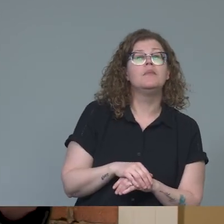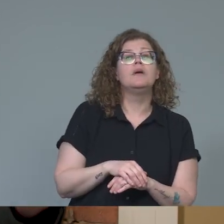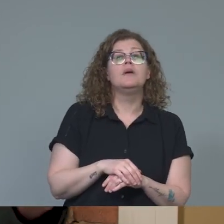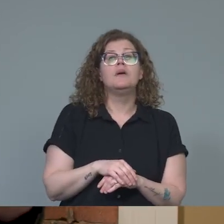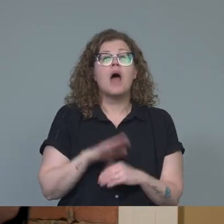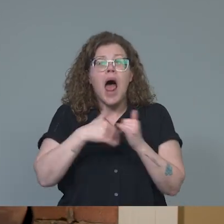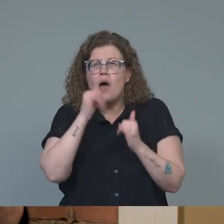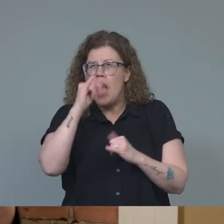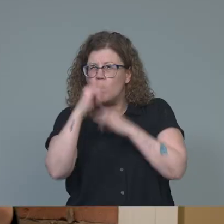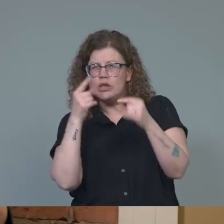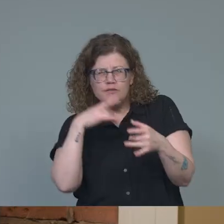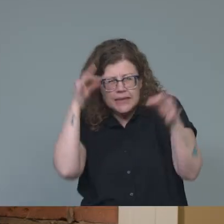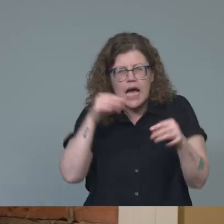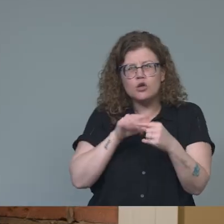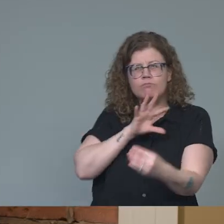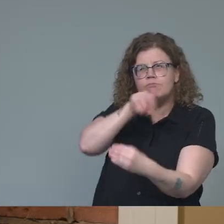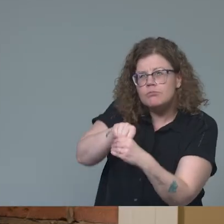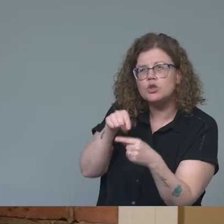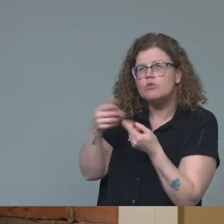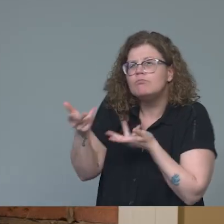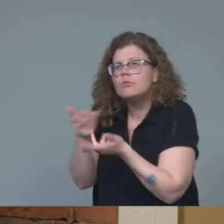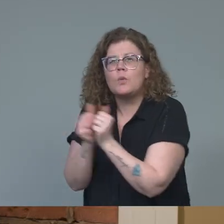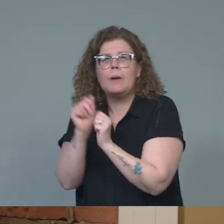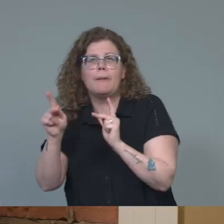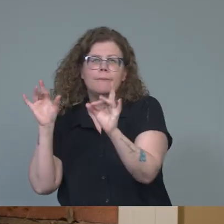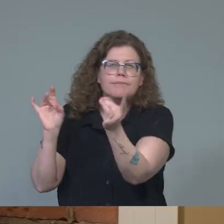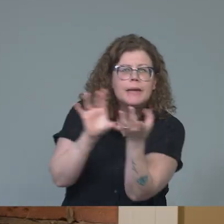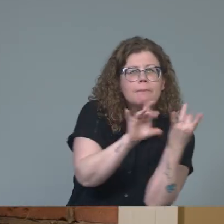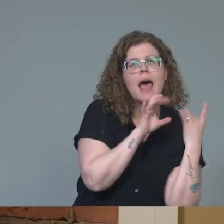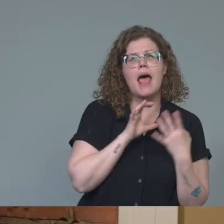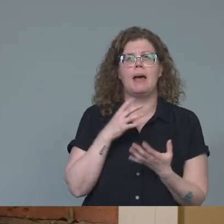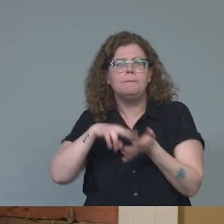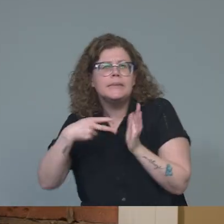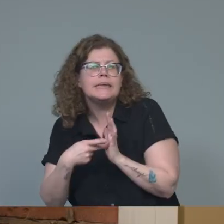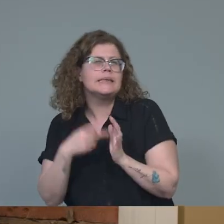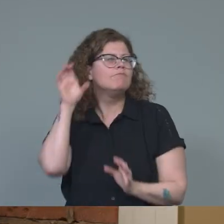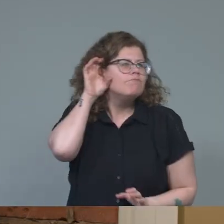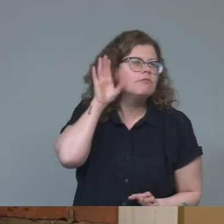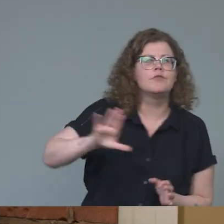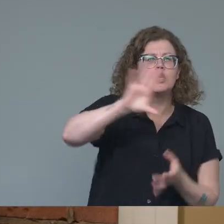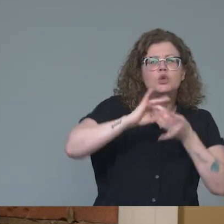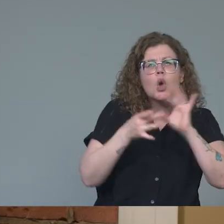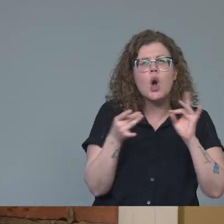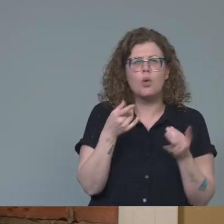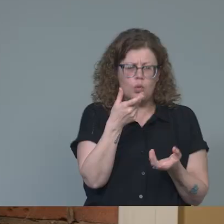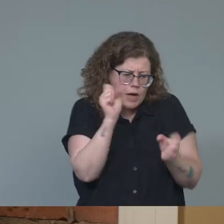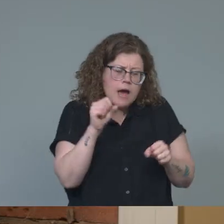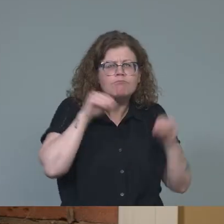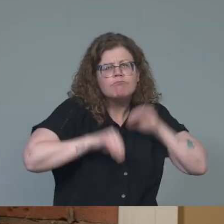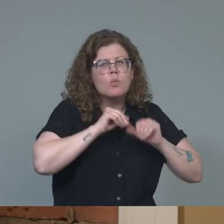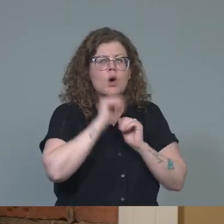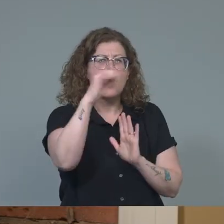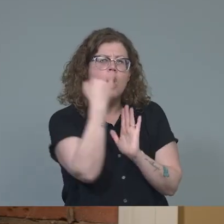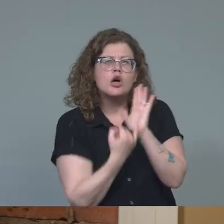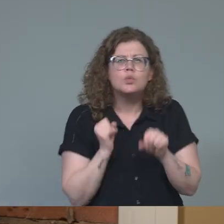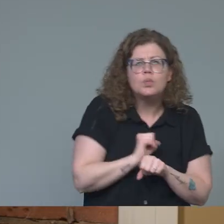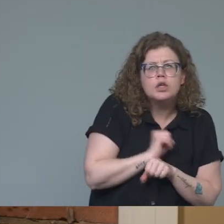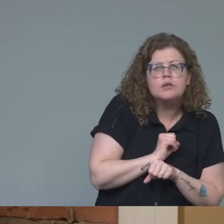interests into your journey, it can be distracting and often out of respect or a desire to ensure